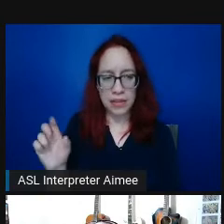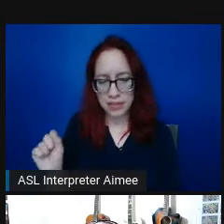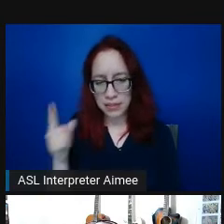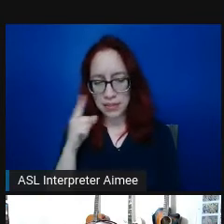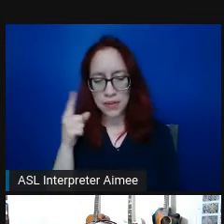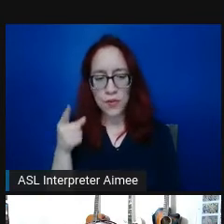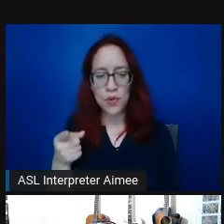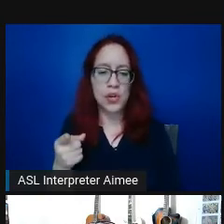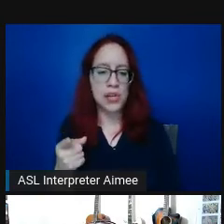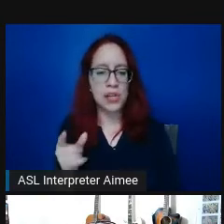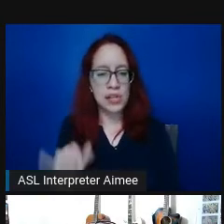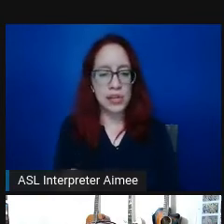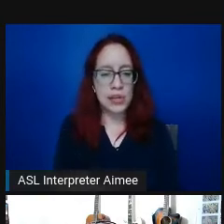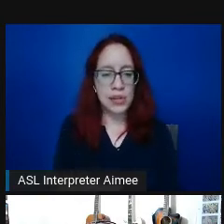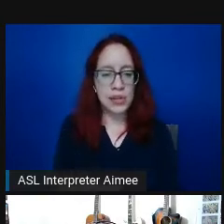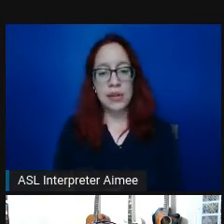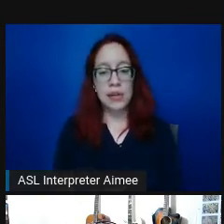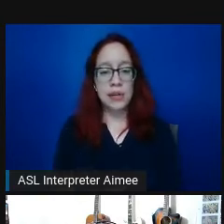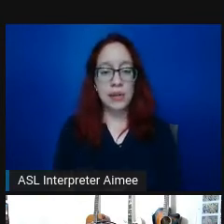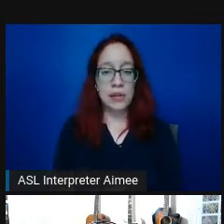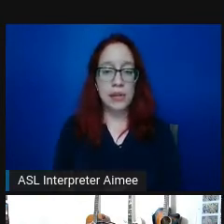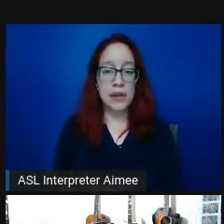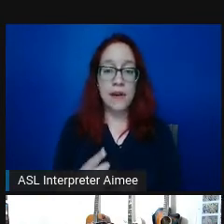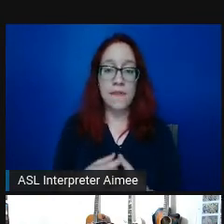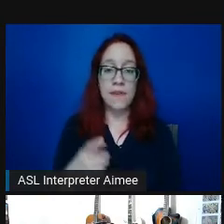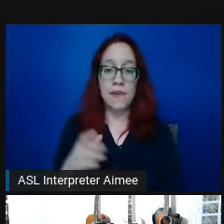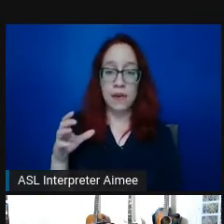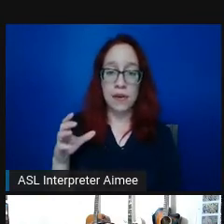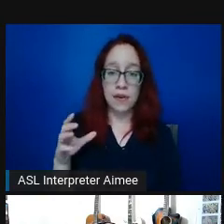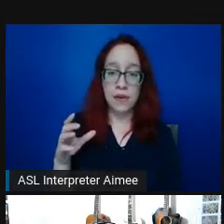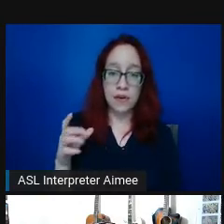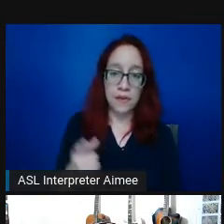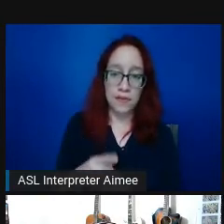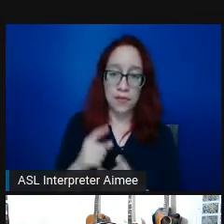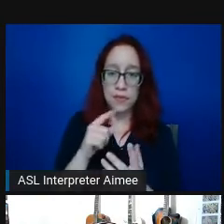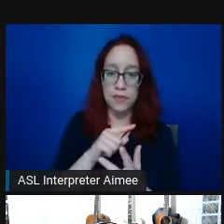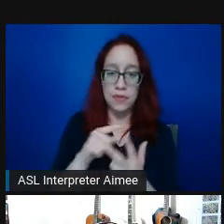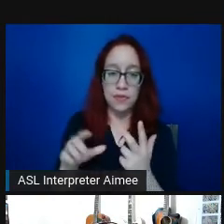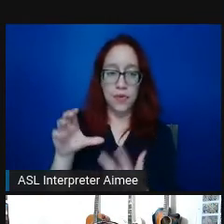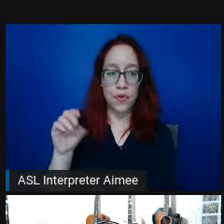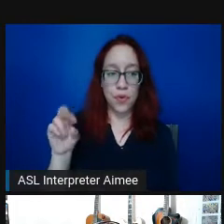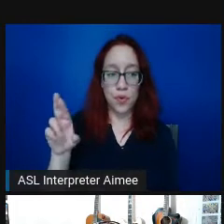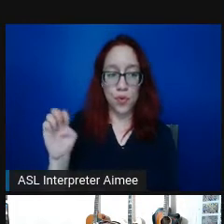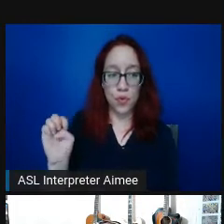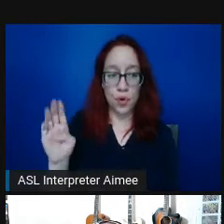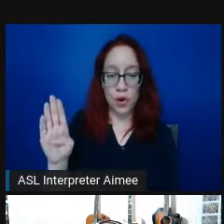from the core, from these core Coblocks on this page.